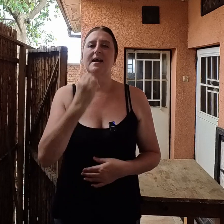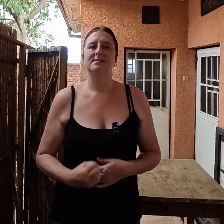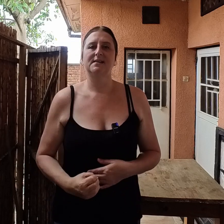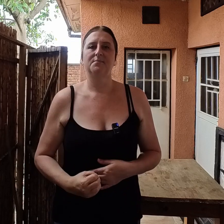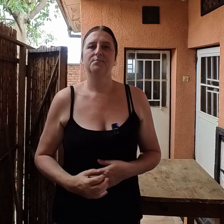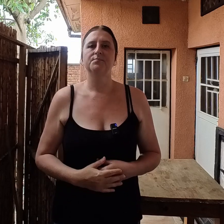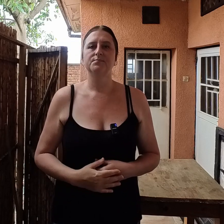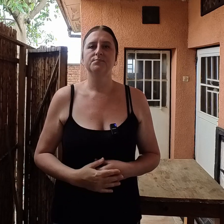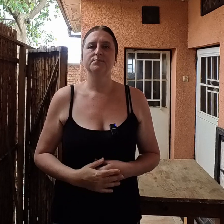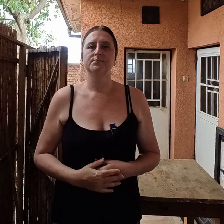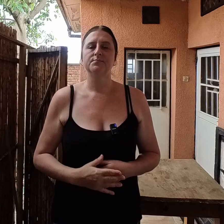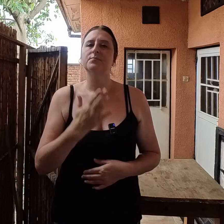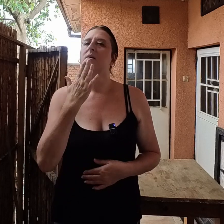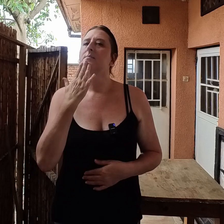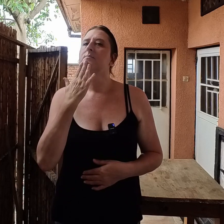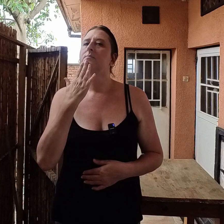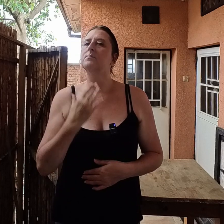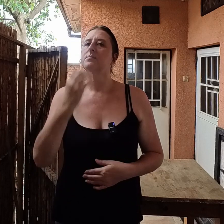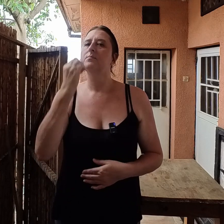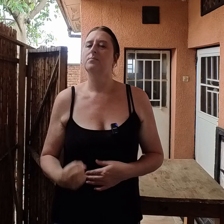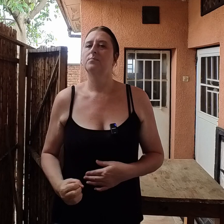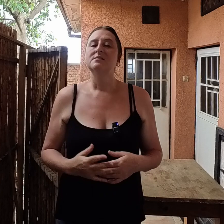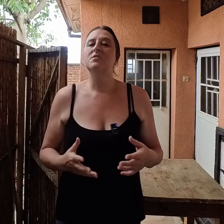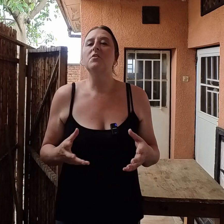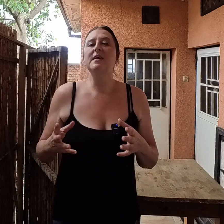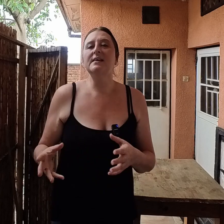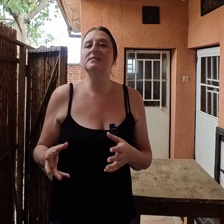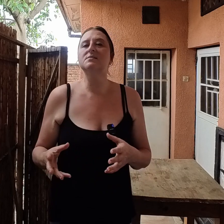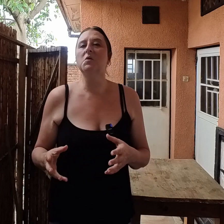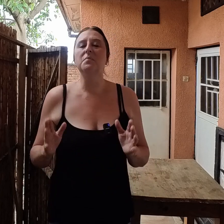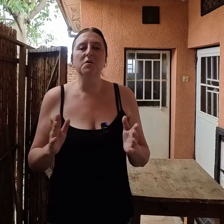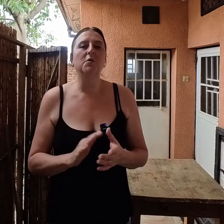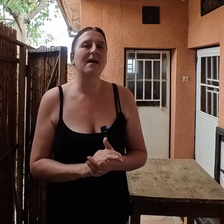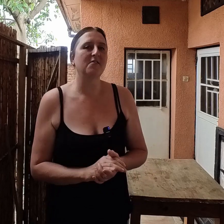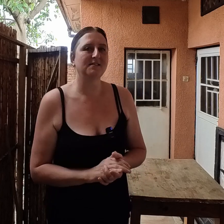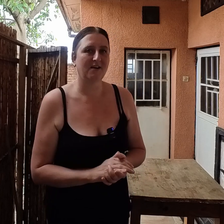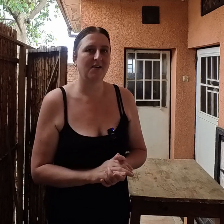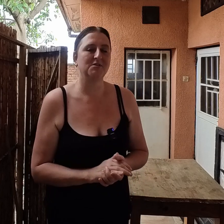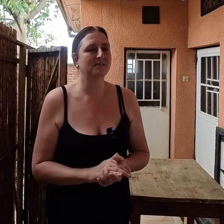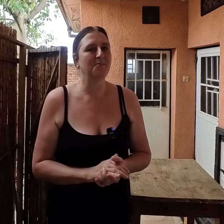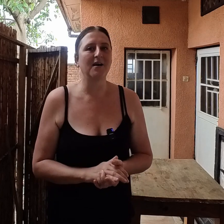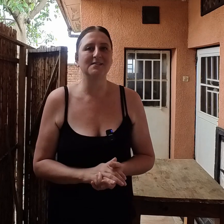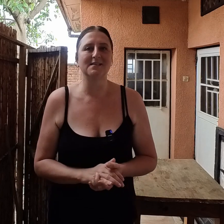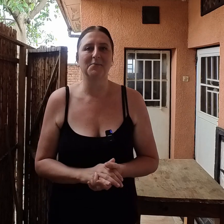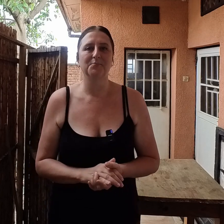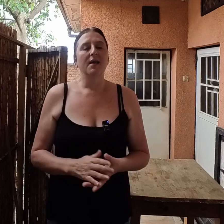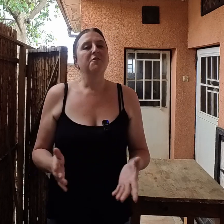Nyanza. So, not the easiest one, but you will get there in time, just keep practicing. And the